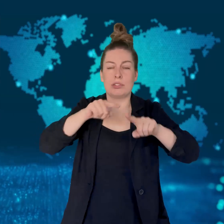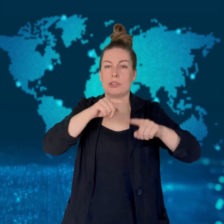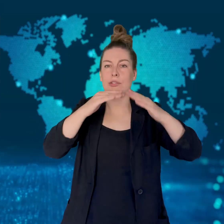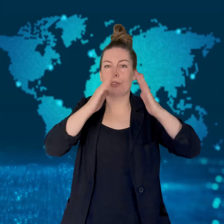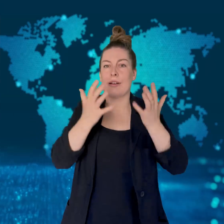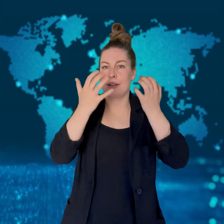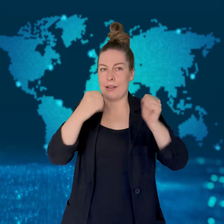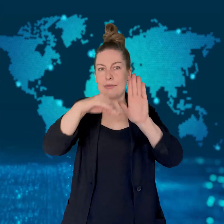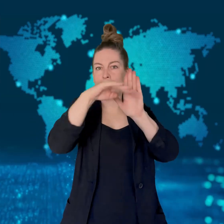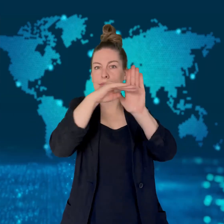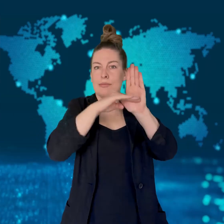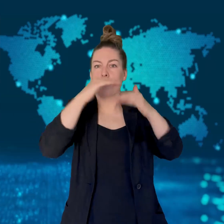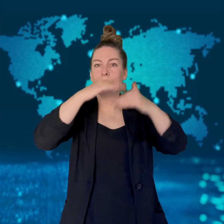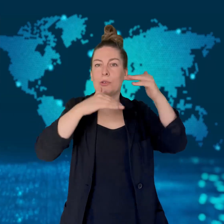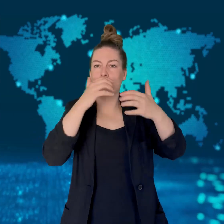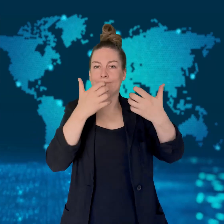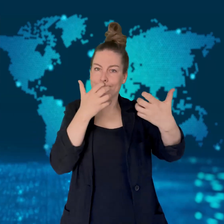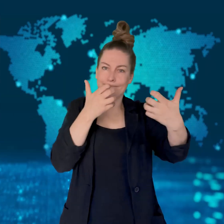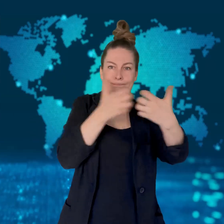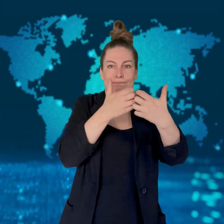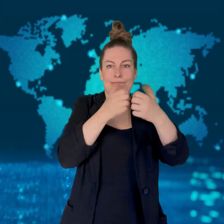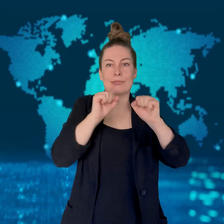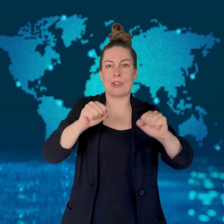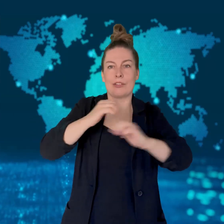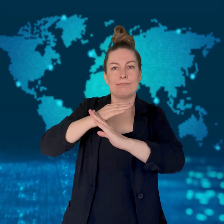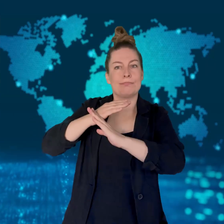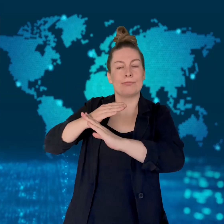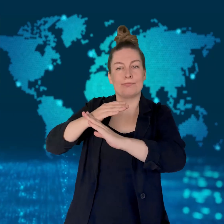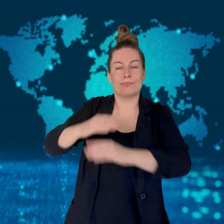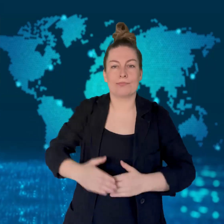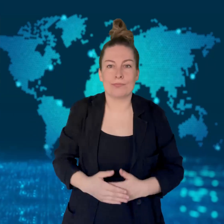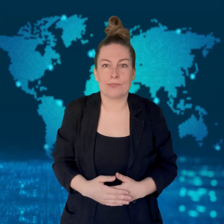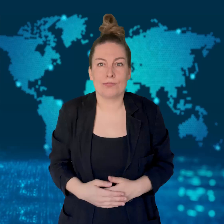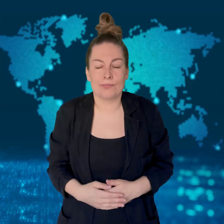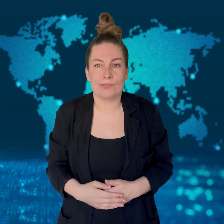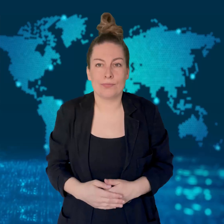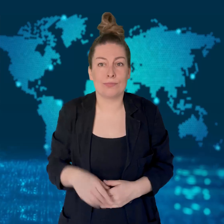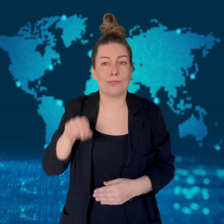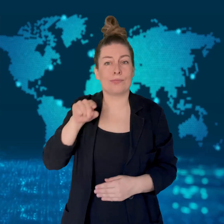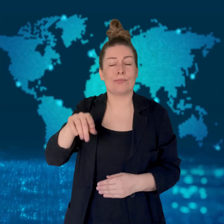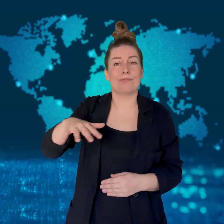the "Pacific Ring of Fire."